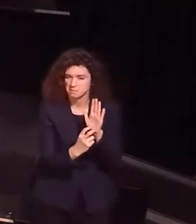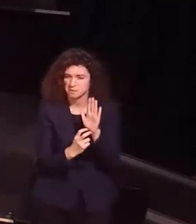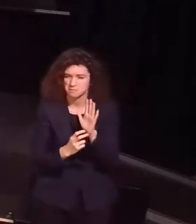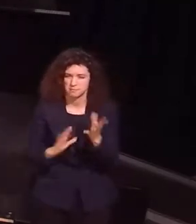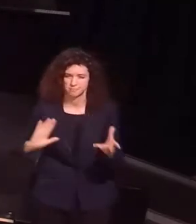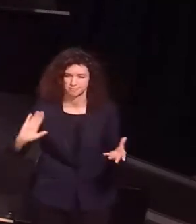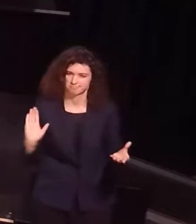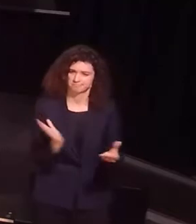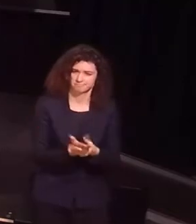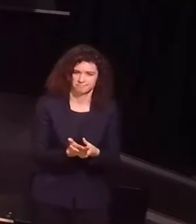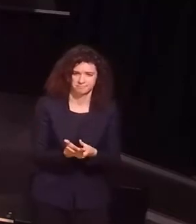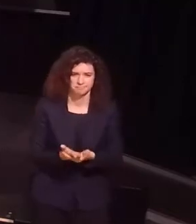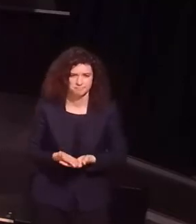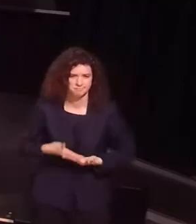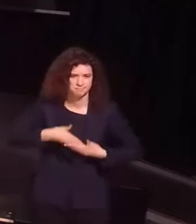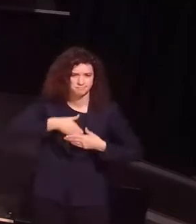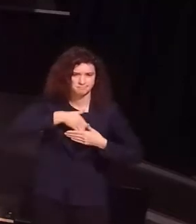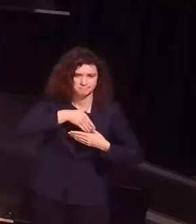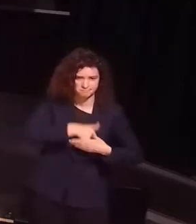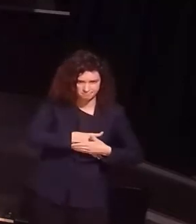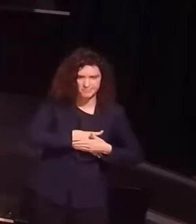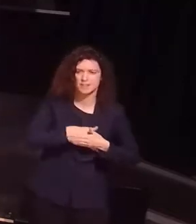I've got that on-going list of accessibility allies.